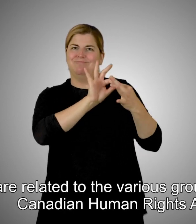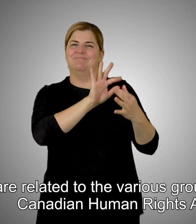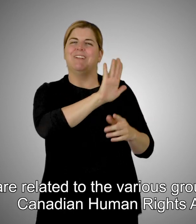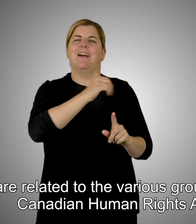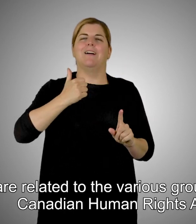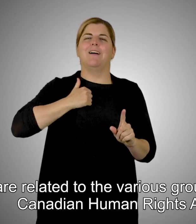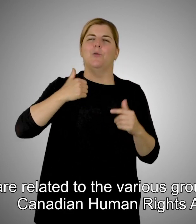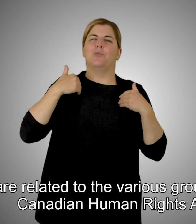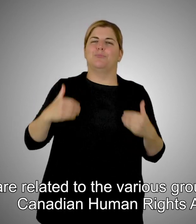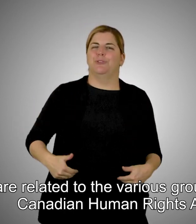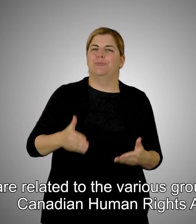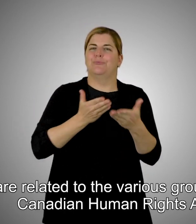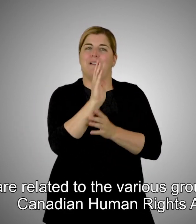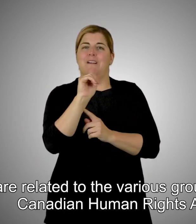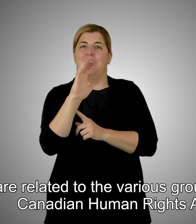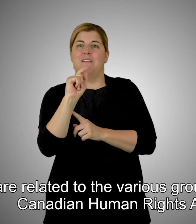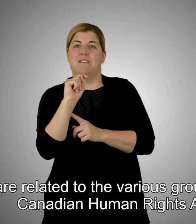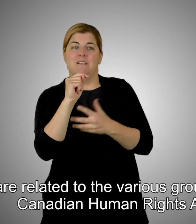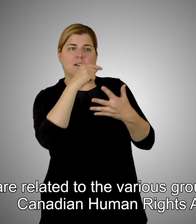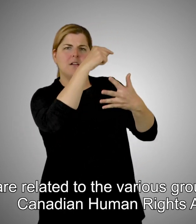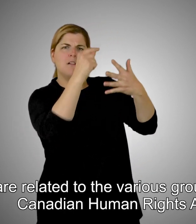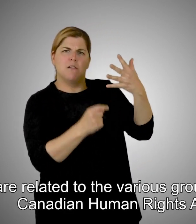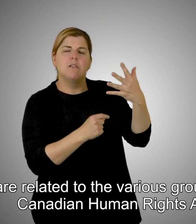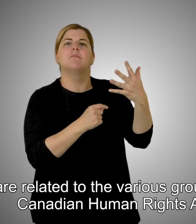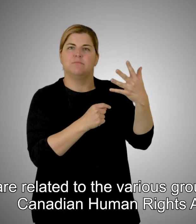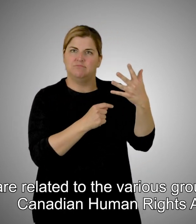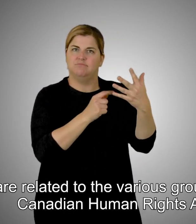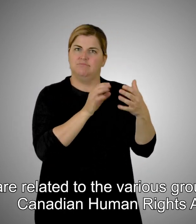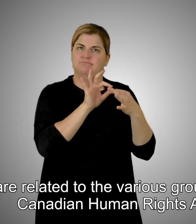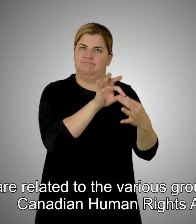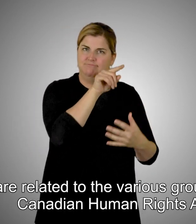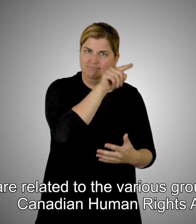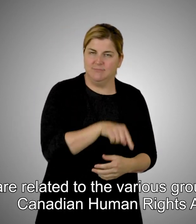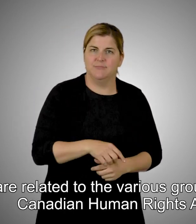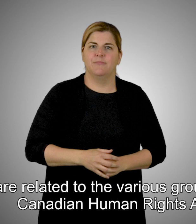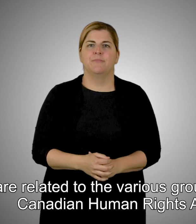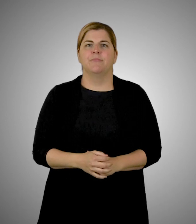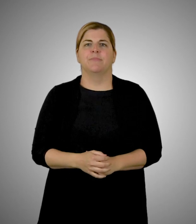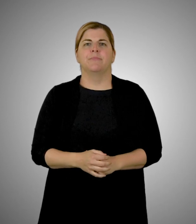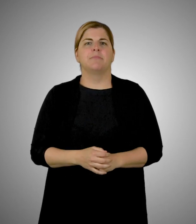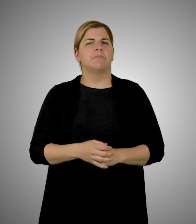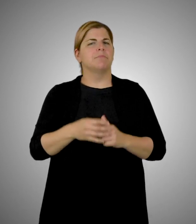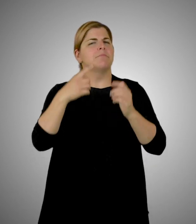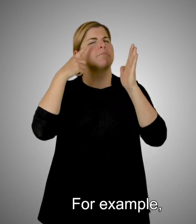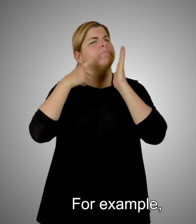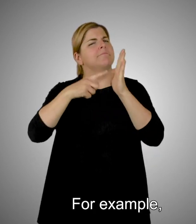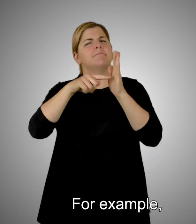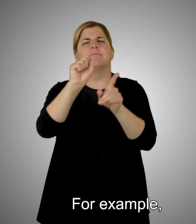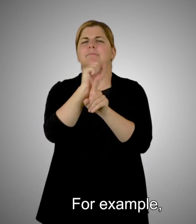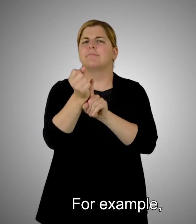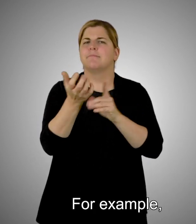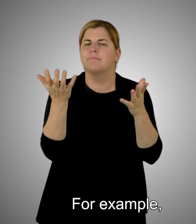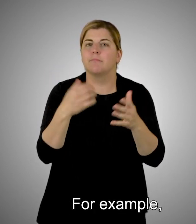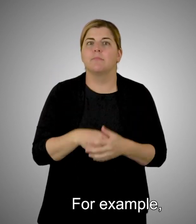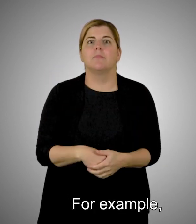that are related to the various grounds in the Canadian Human Rights Act. For example,